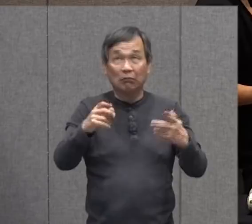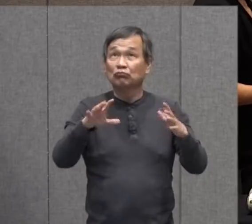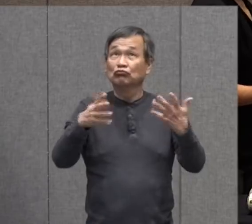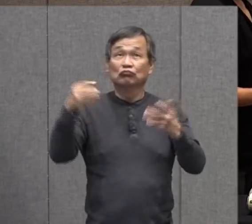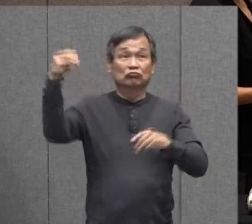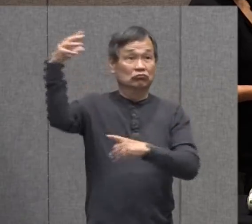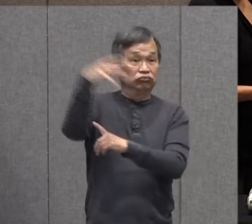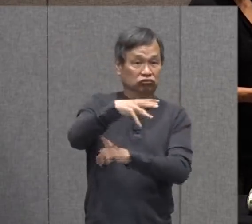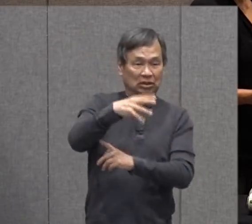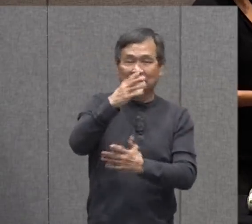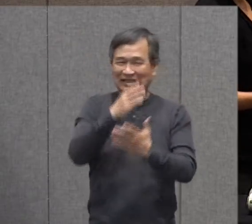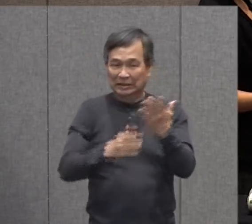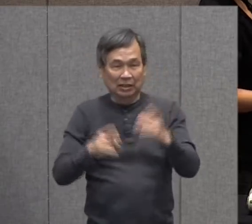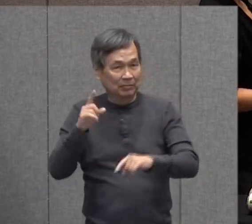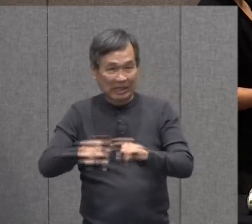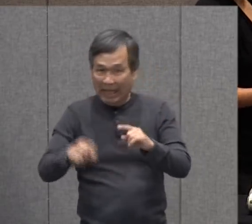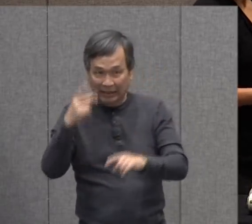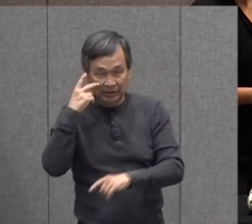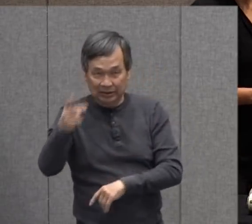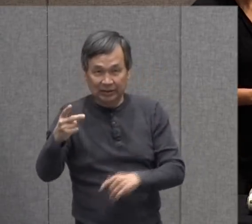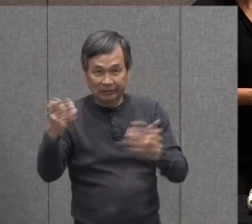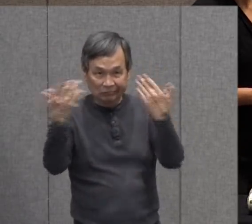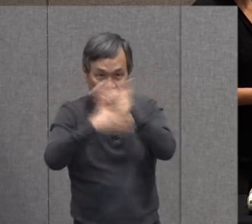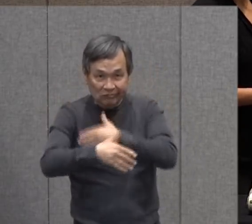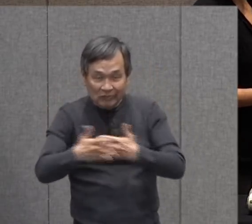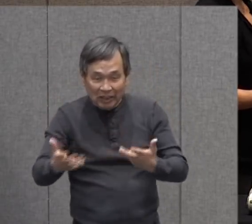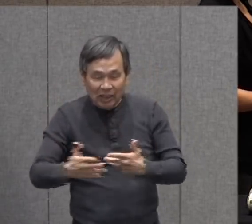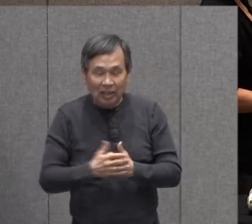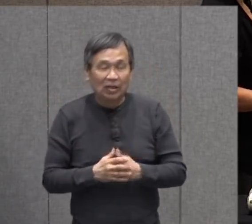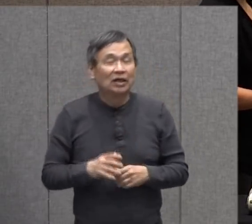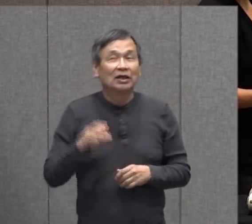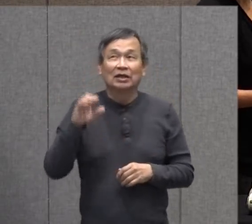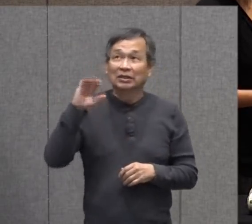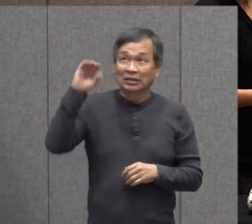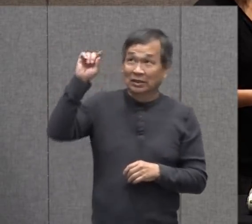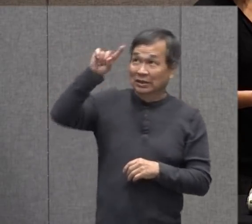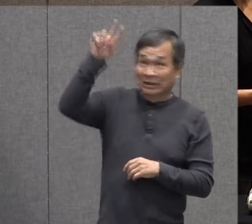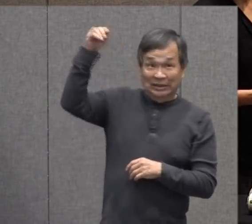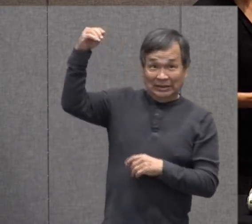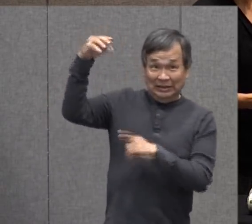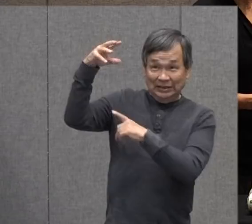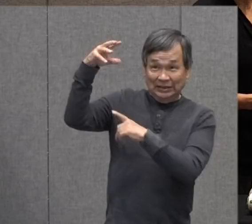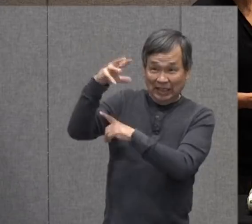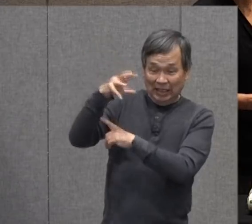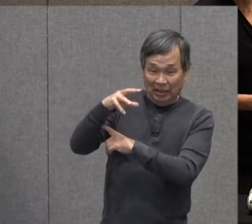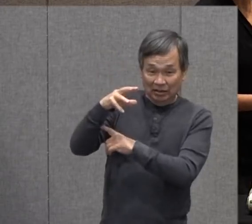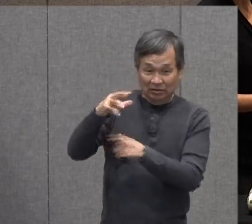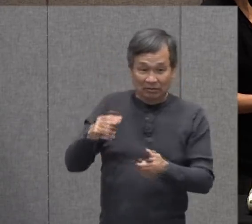And sunlight is a type of light energy or when we use a flashlight to see with.